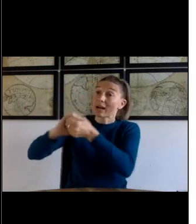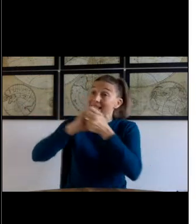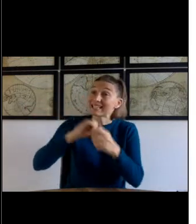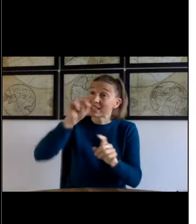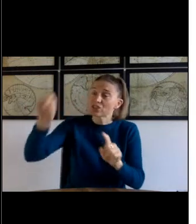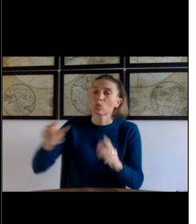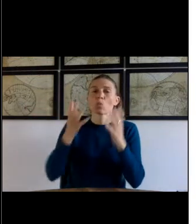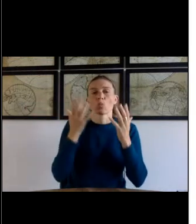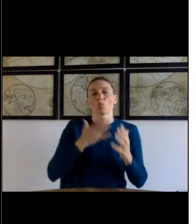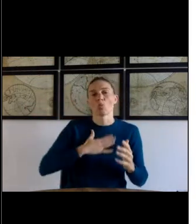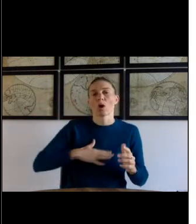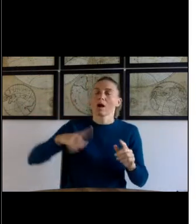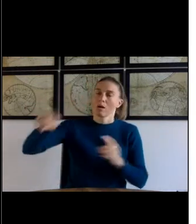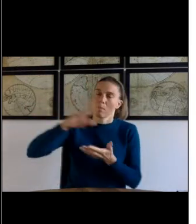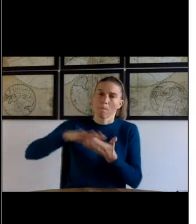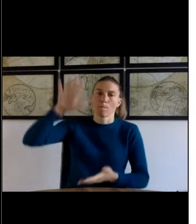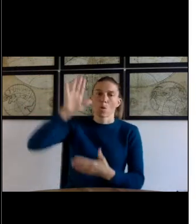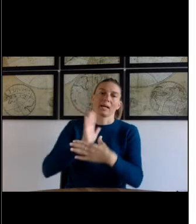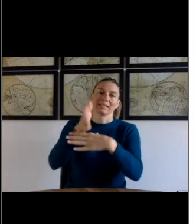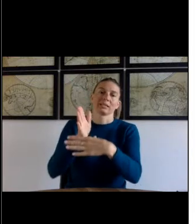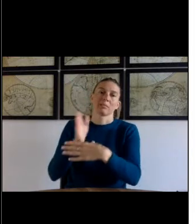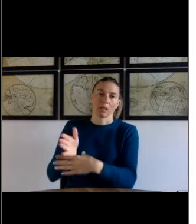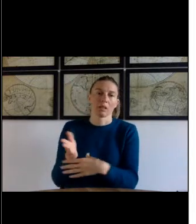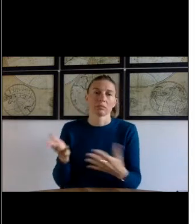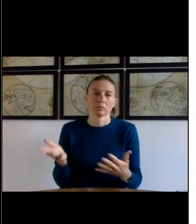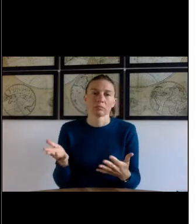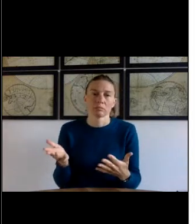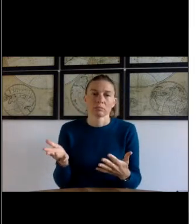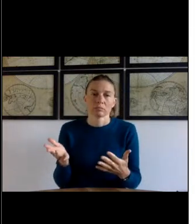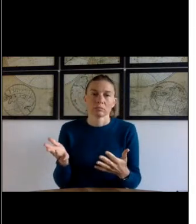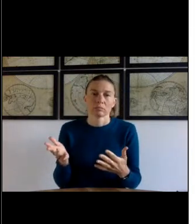We want to gain more disability inclusion awareness